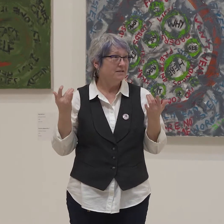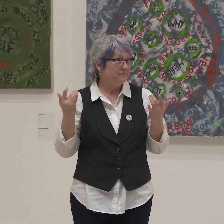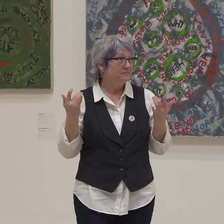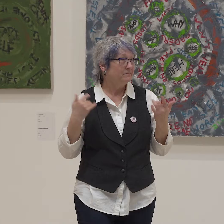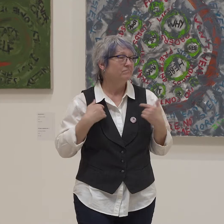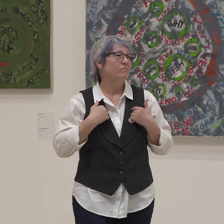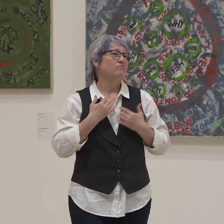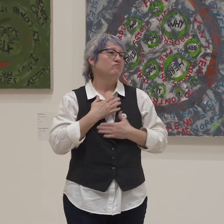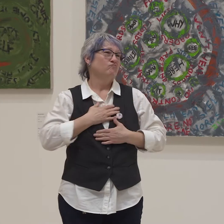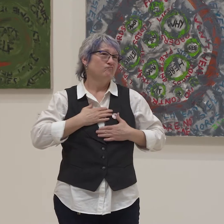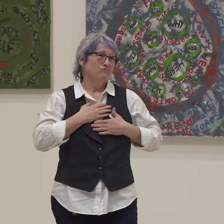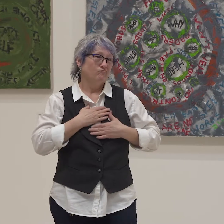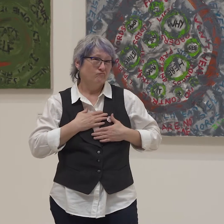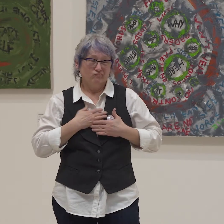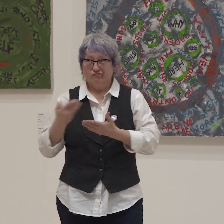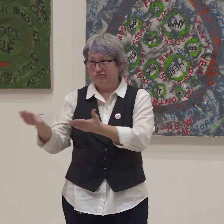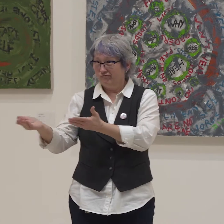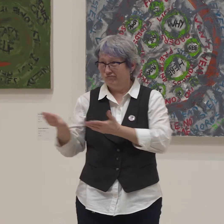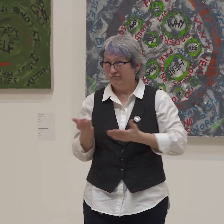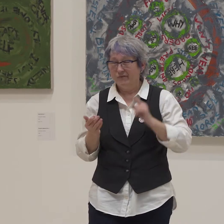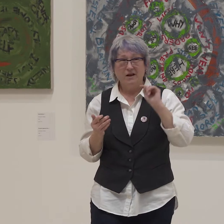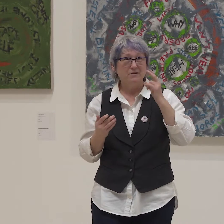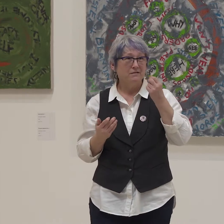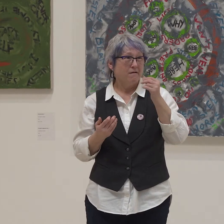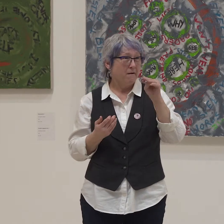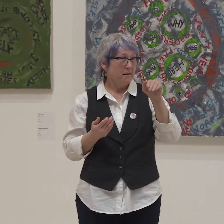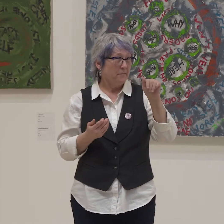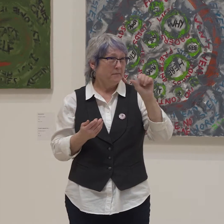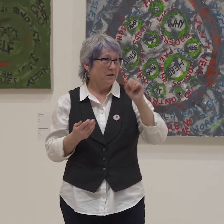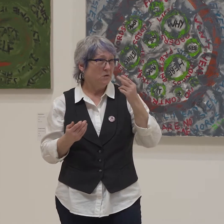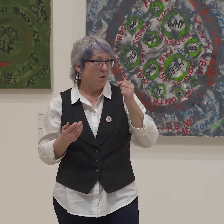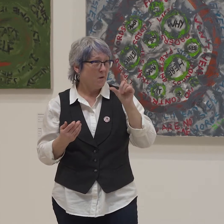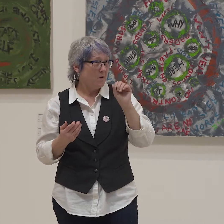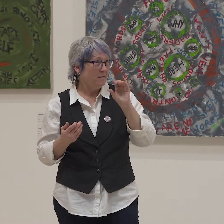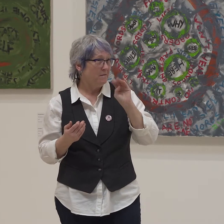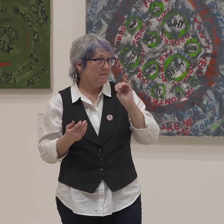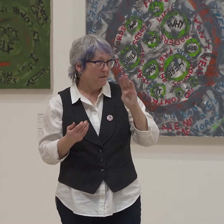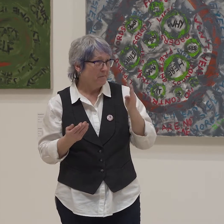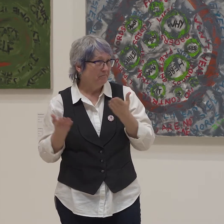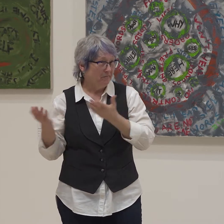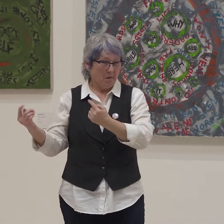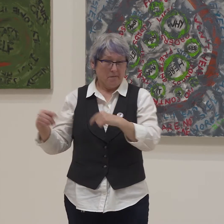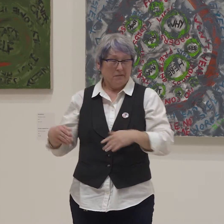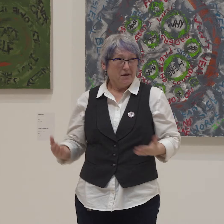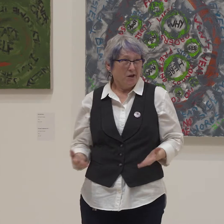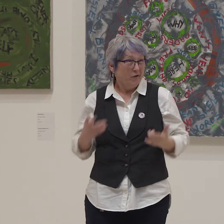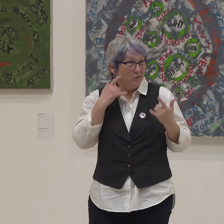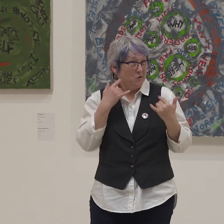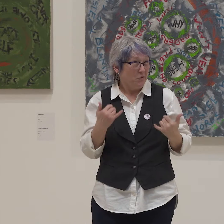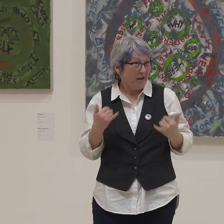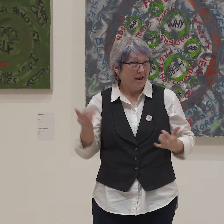and host for the ASL Lecture Series. We welcome Thomas Holcomb here today